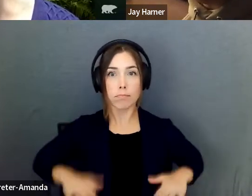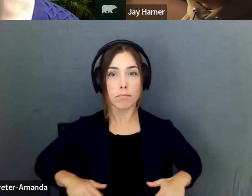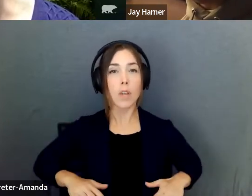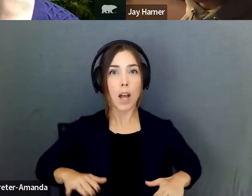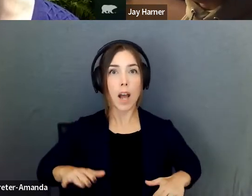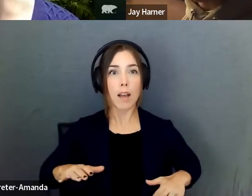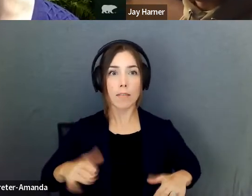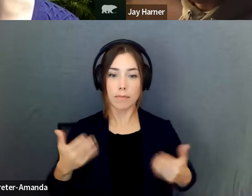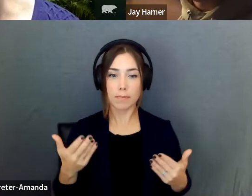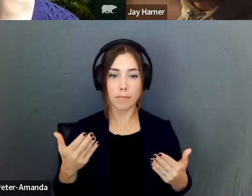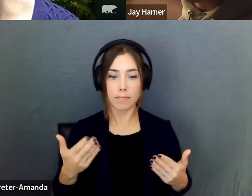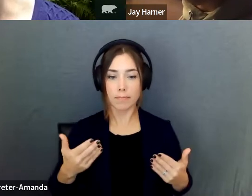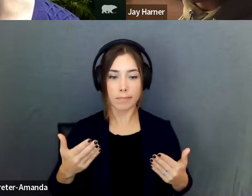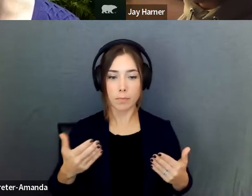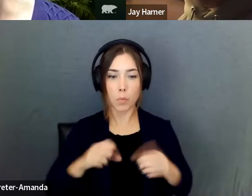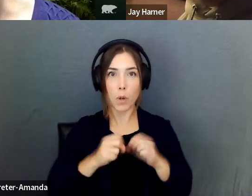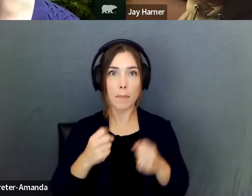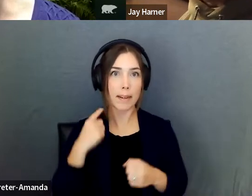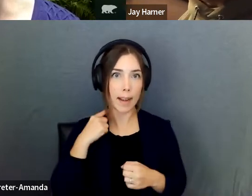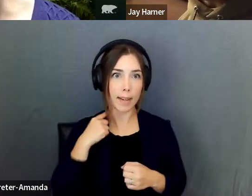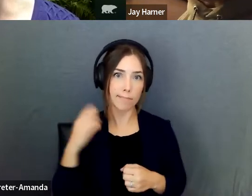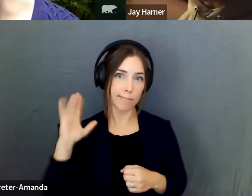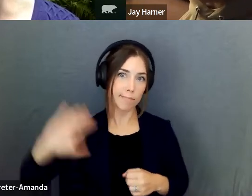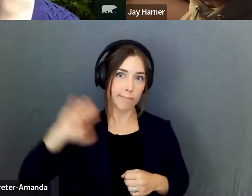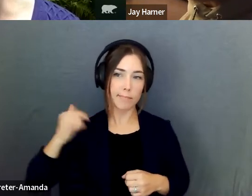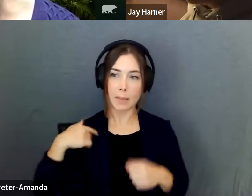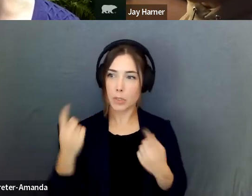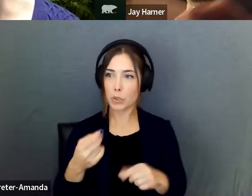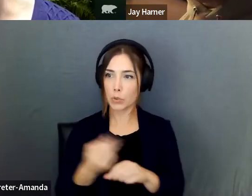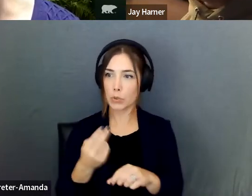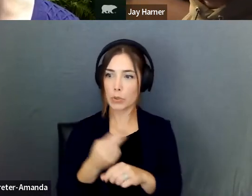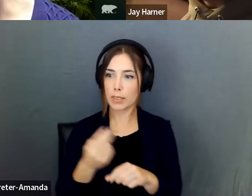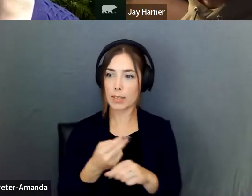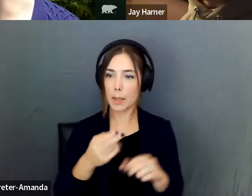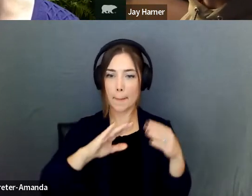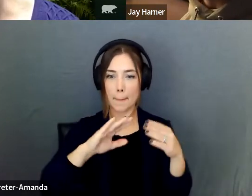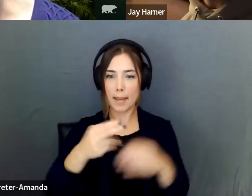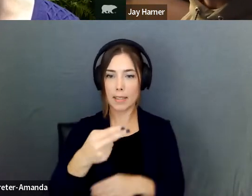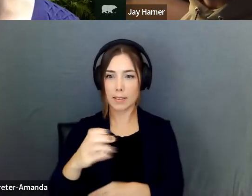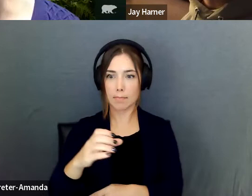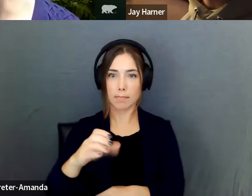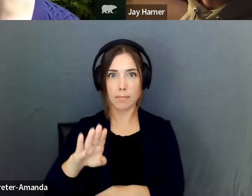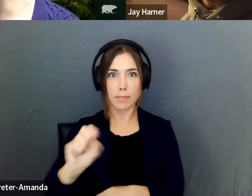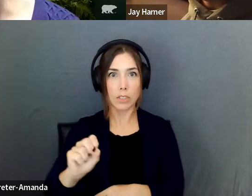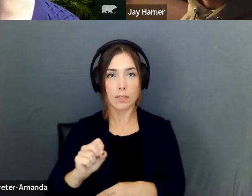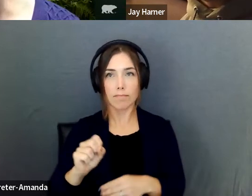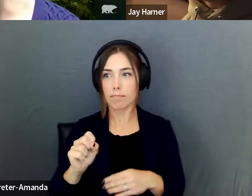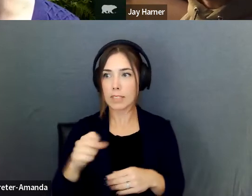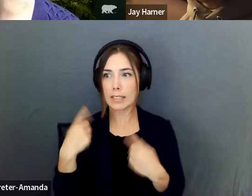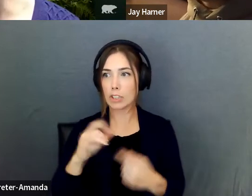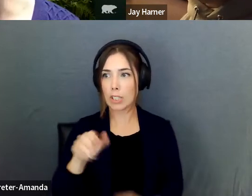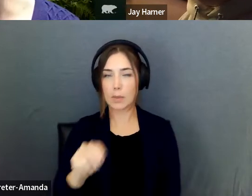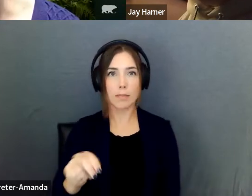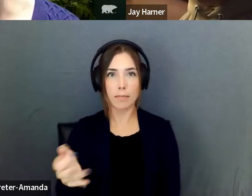I've used HCBS since January '98 not only do I live it but my profession I promote it.